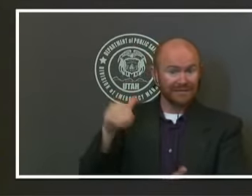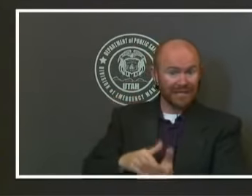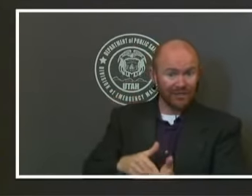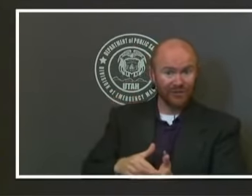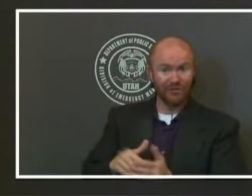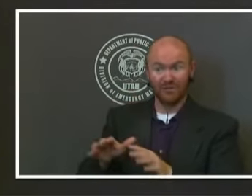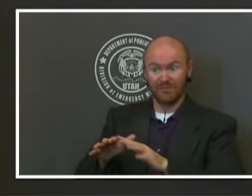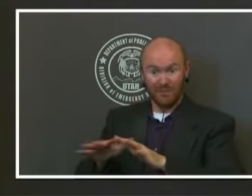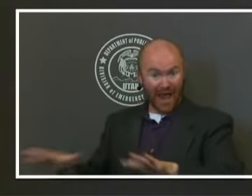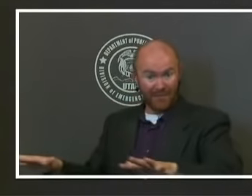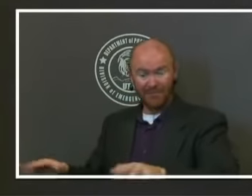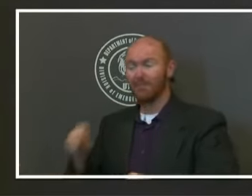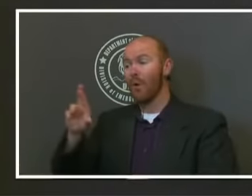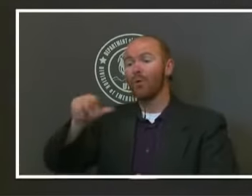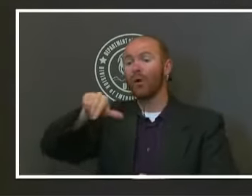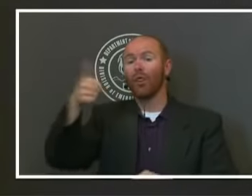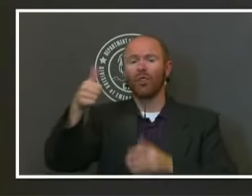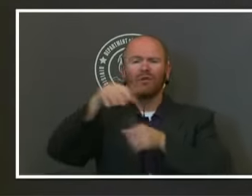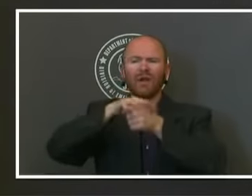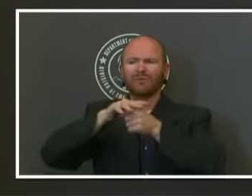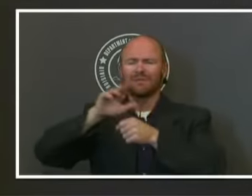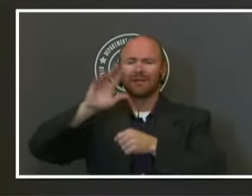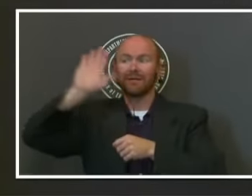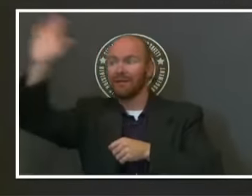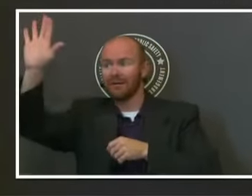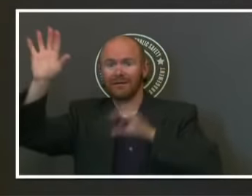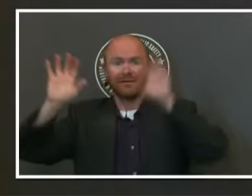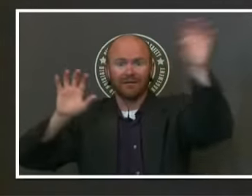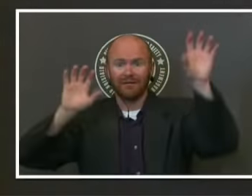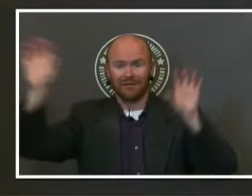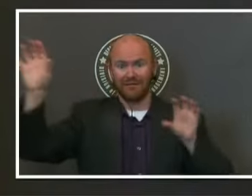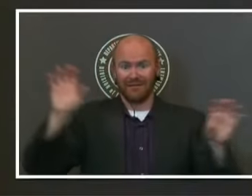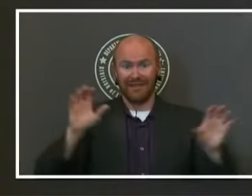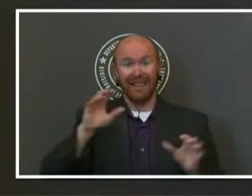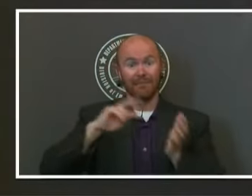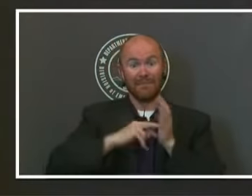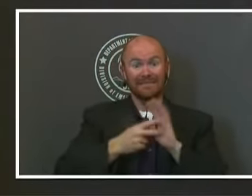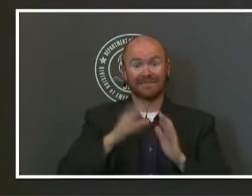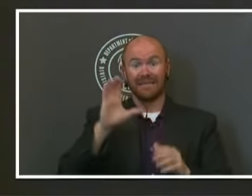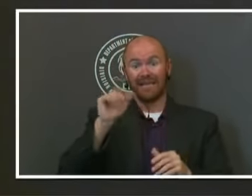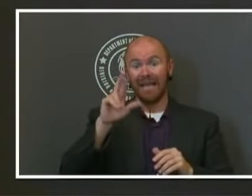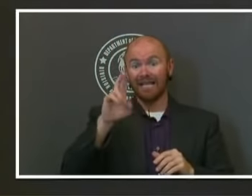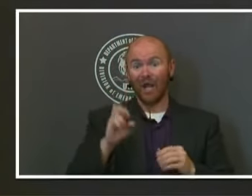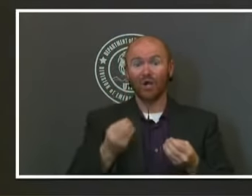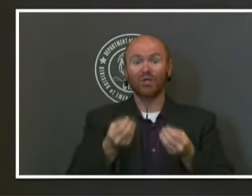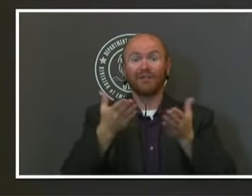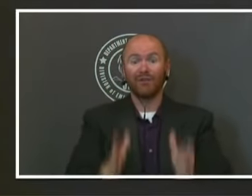the state for hospitalizations